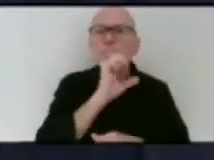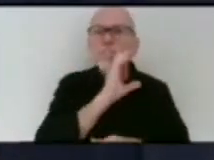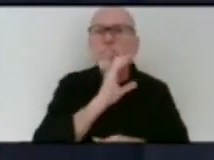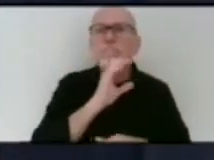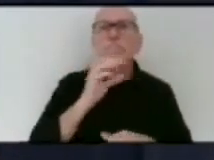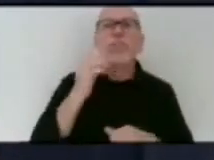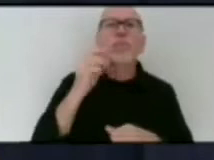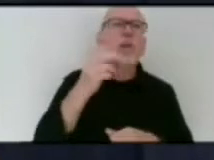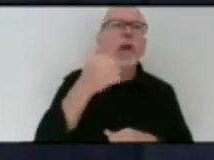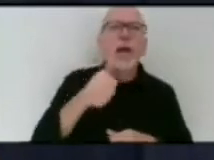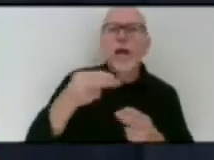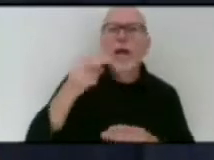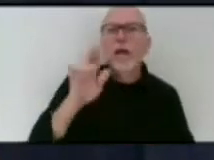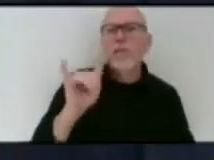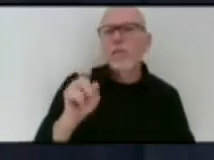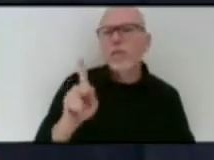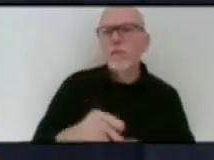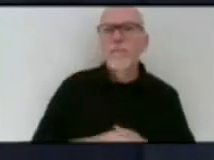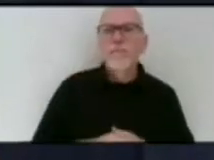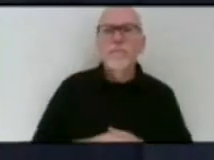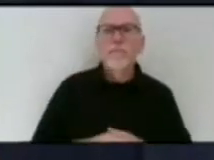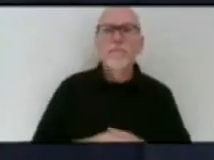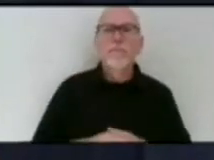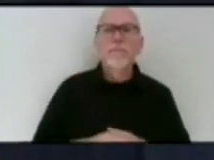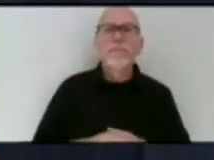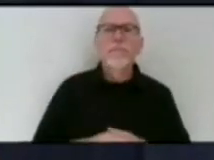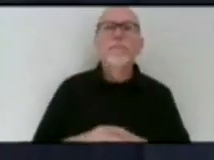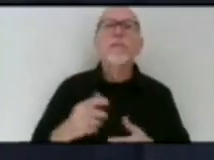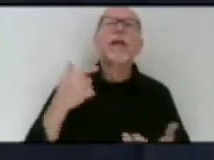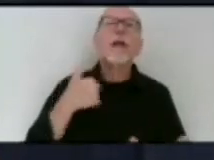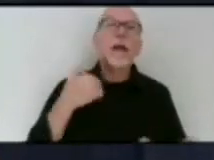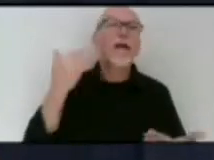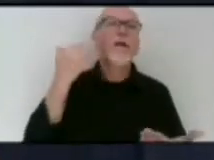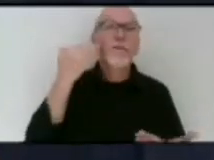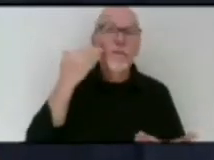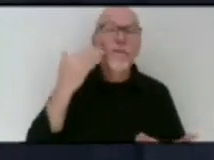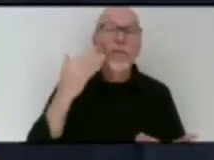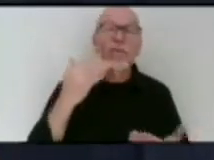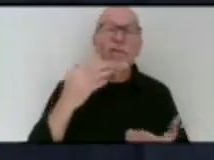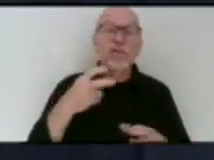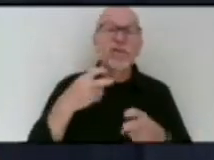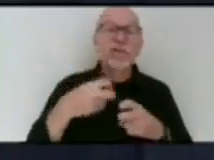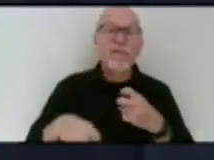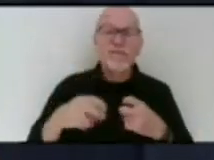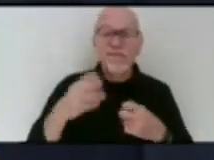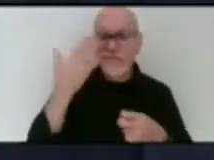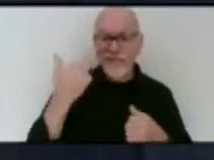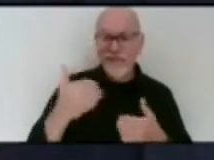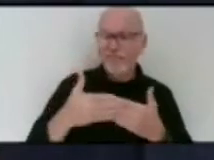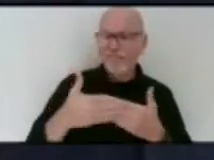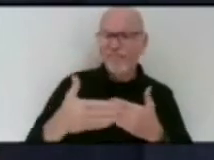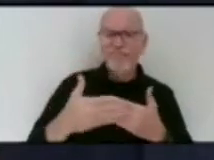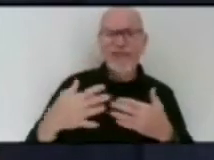this will be, I know extra difficult during the holiday season that's upon us for so many.